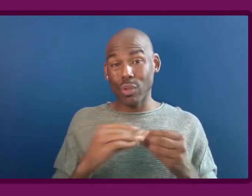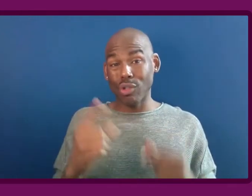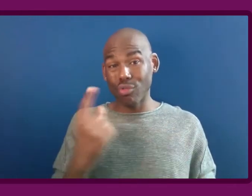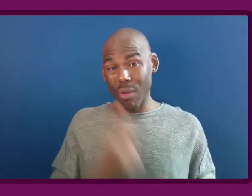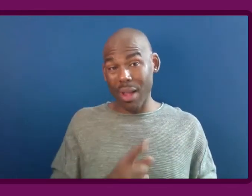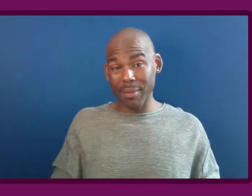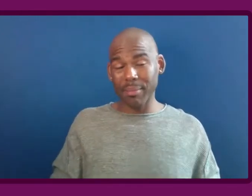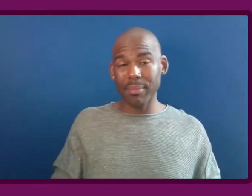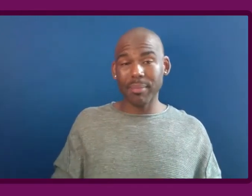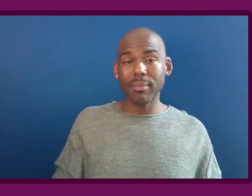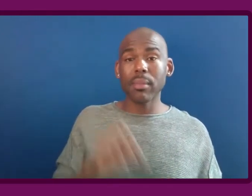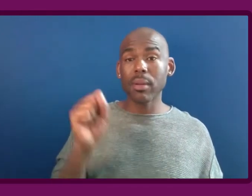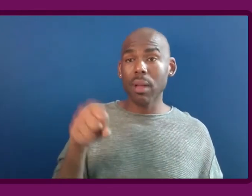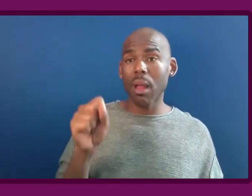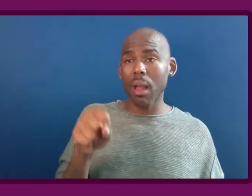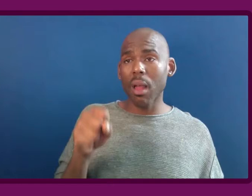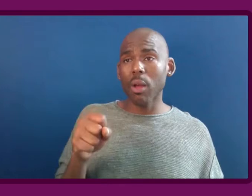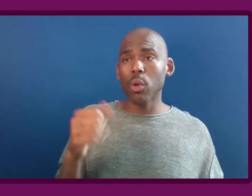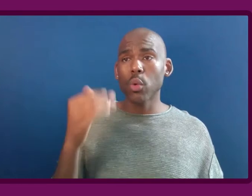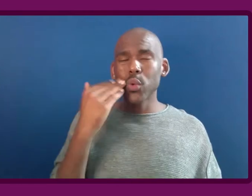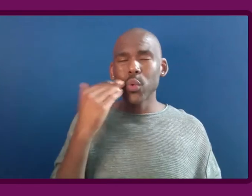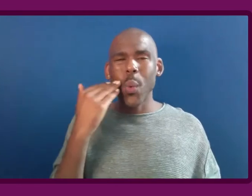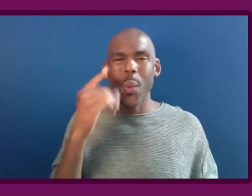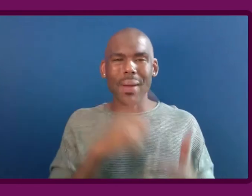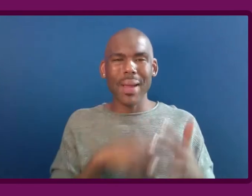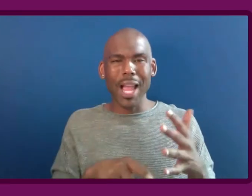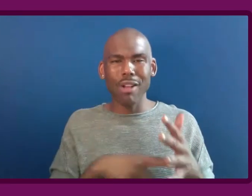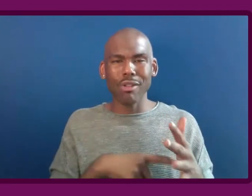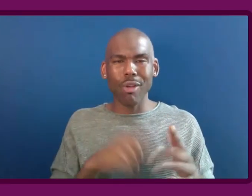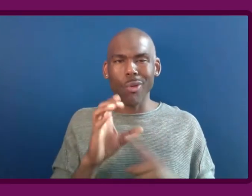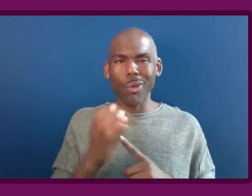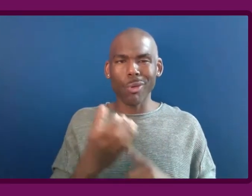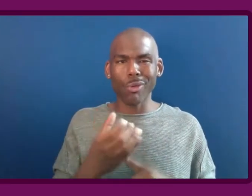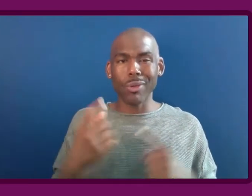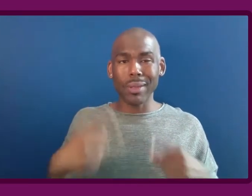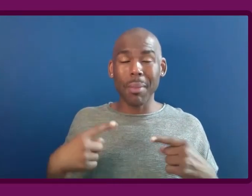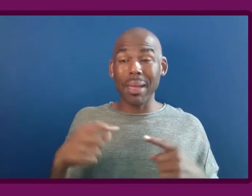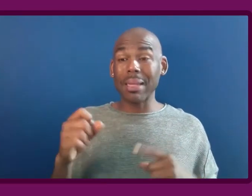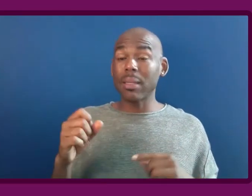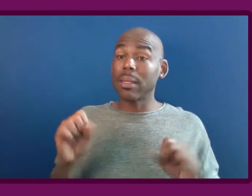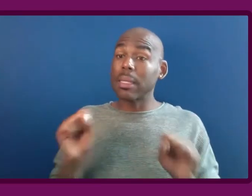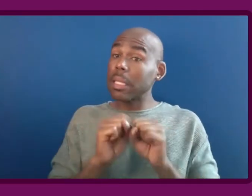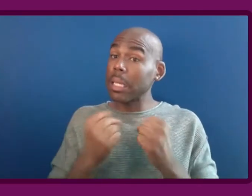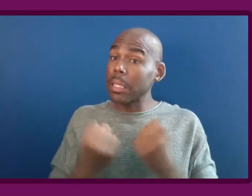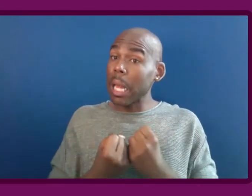Absolutely, yeah. I think, on the subject of this cancel culture debate, society is progressing and